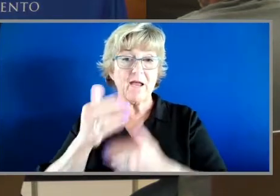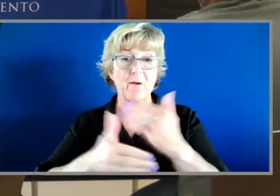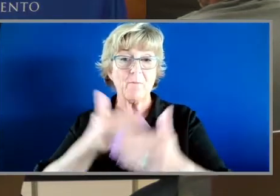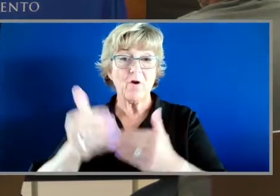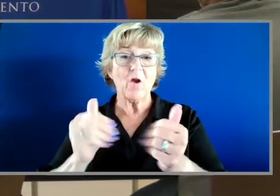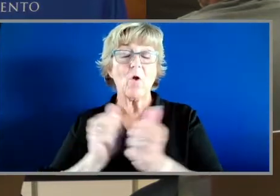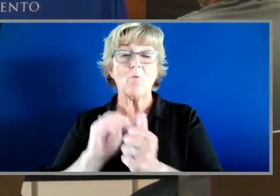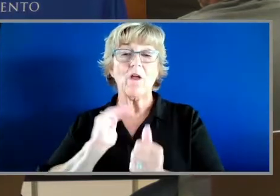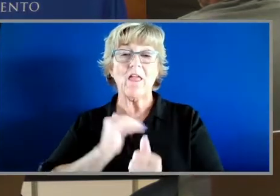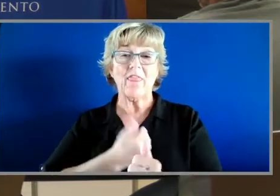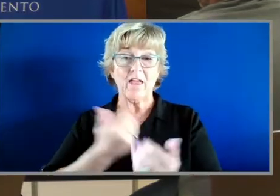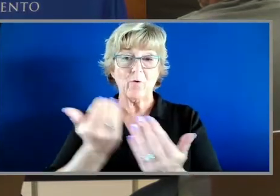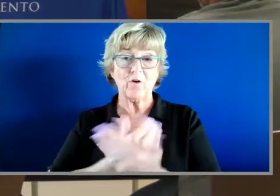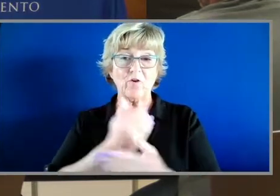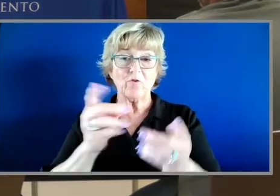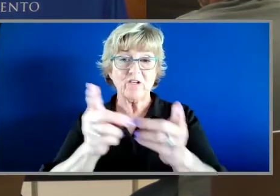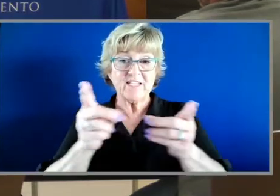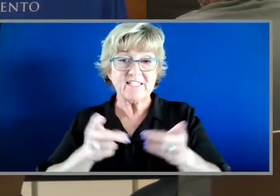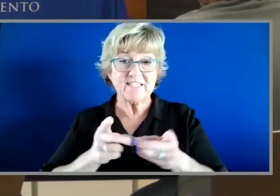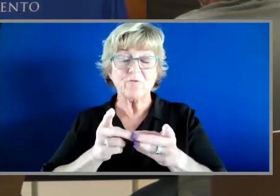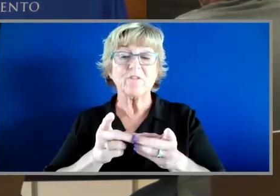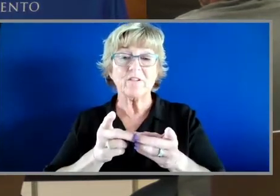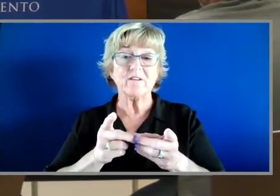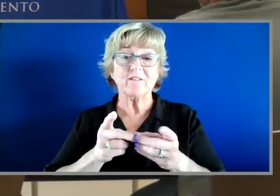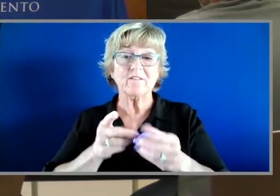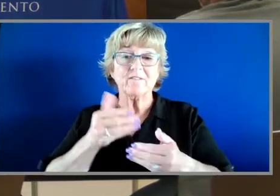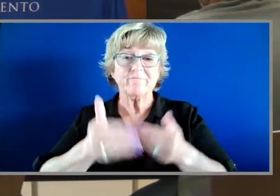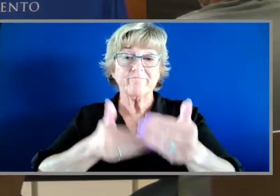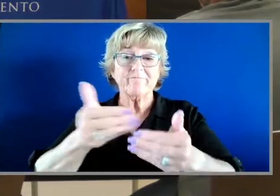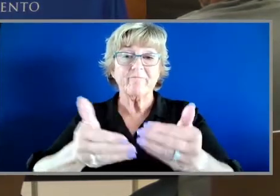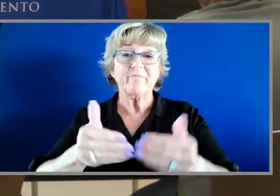Studio: To help us with our redistricting efforts so as the supervisor mentioned the board does make the final decisions.